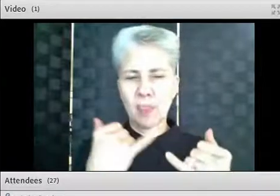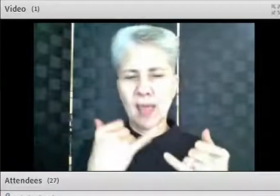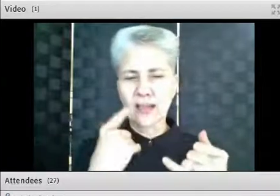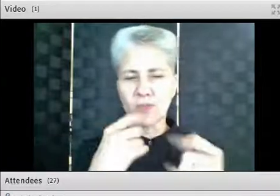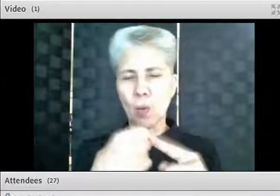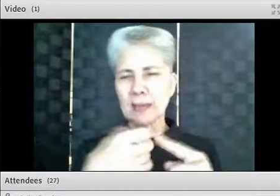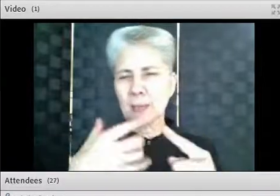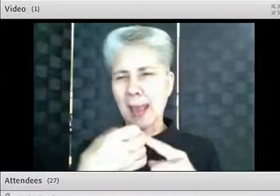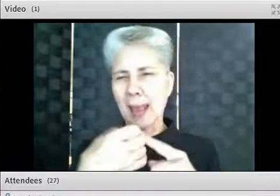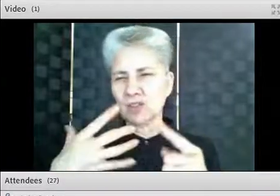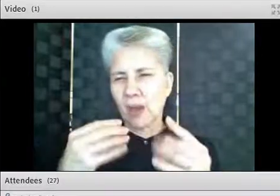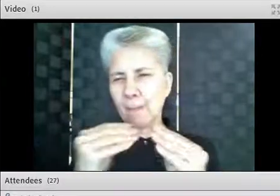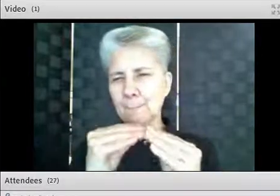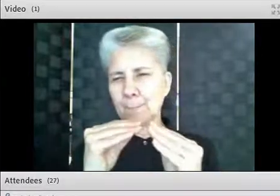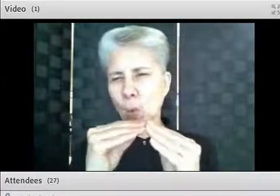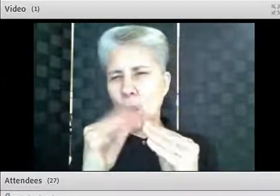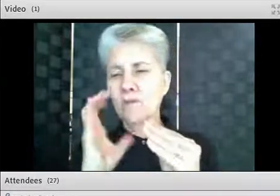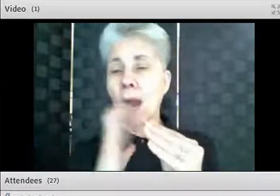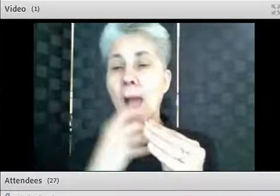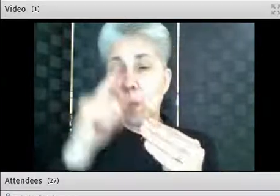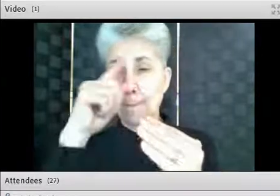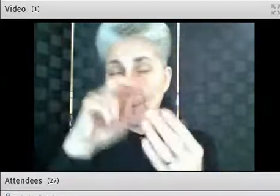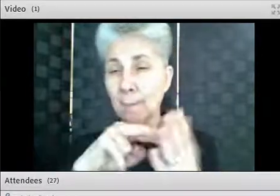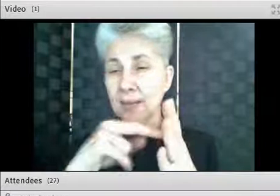Really, for our purposes, we want to just start with